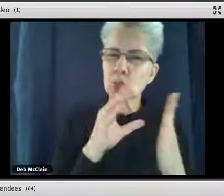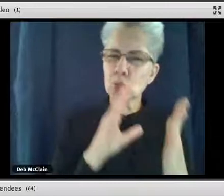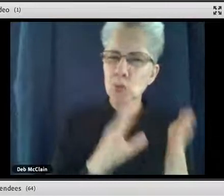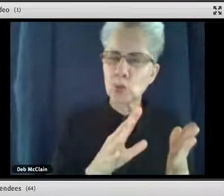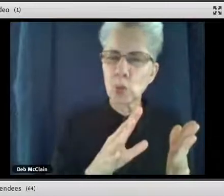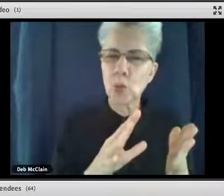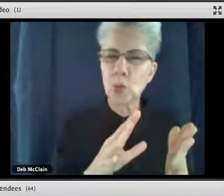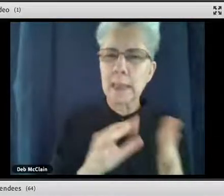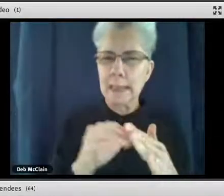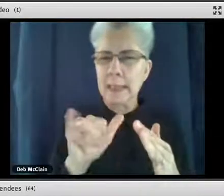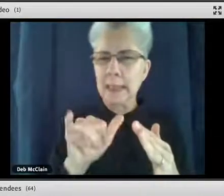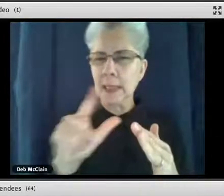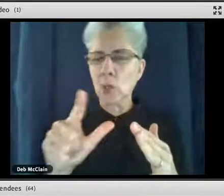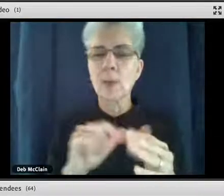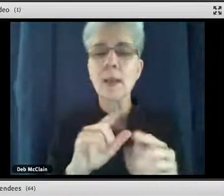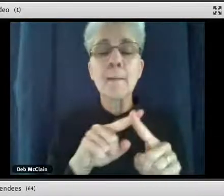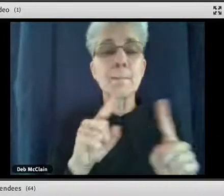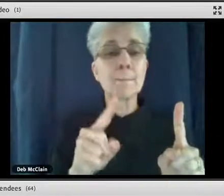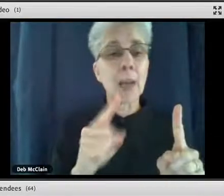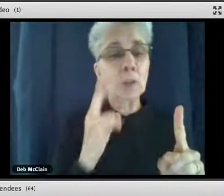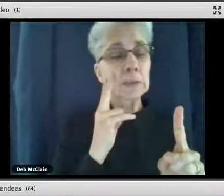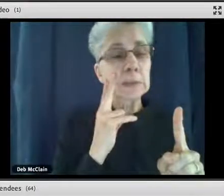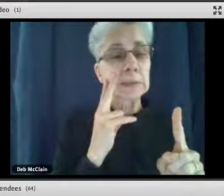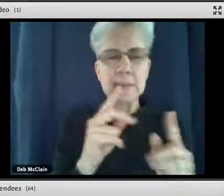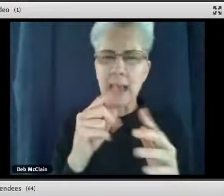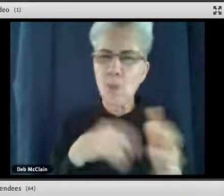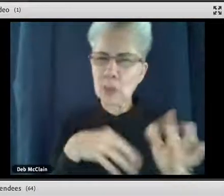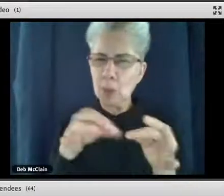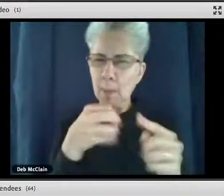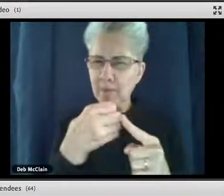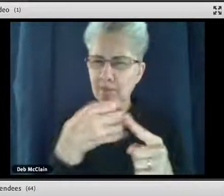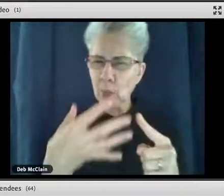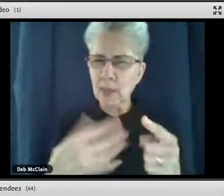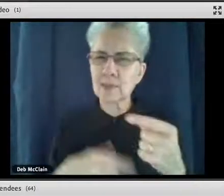Miranda Calhoun here in Illinois. But you can see here, I just wanted to point out a few things.